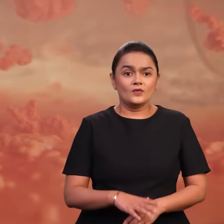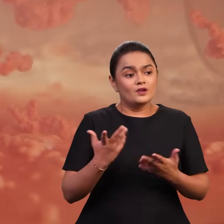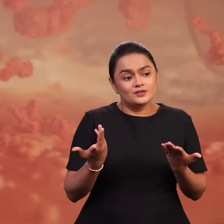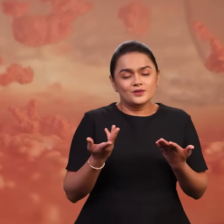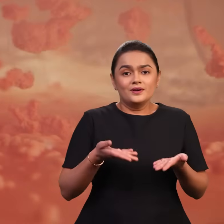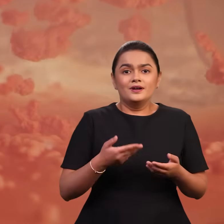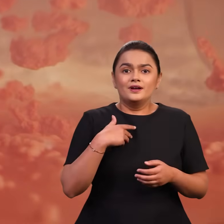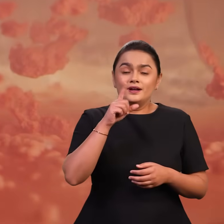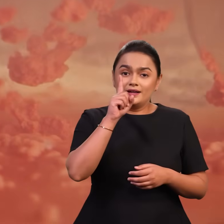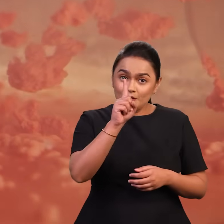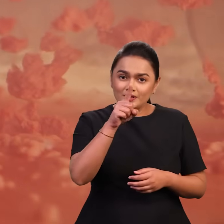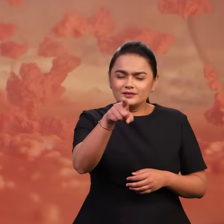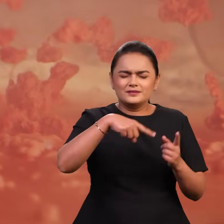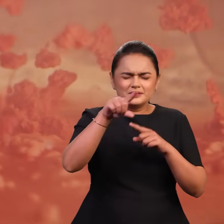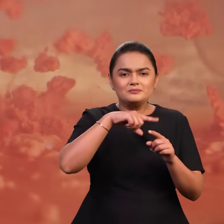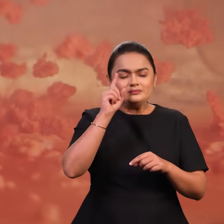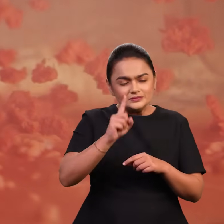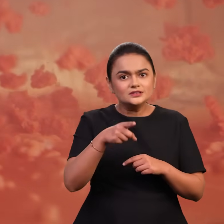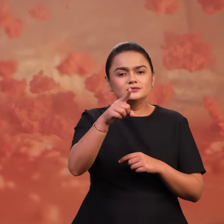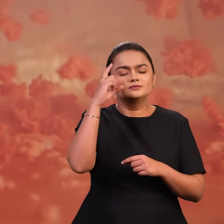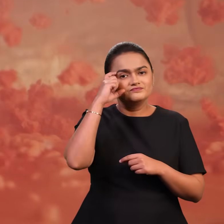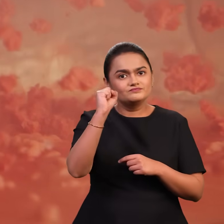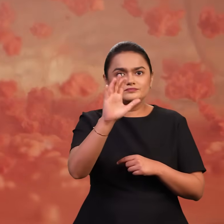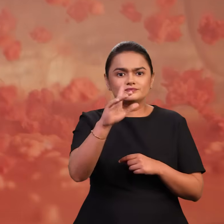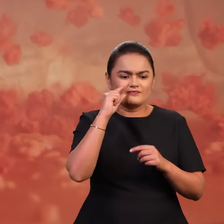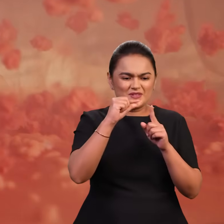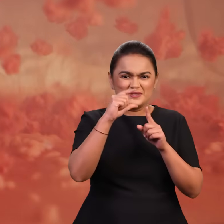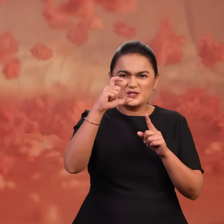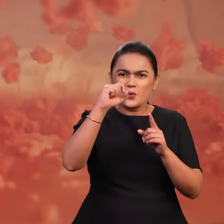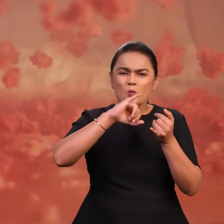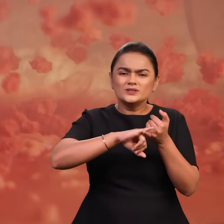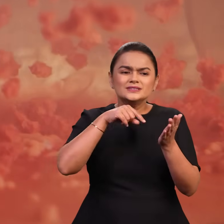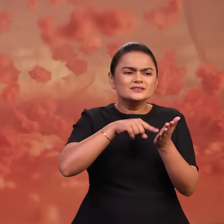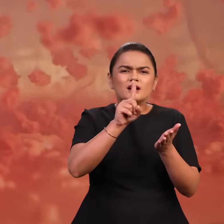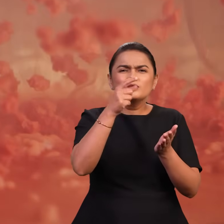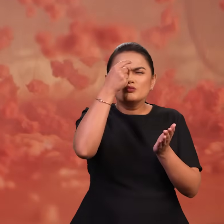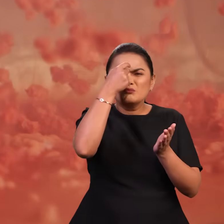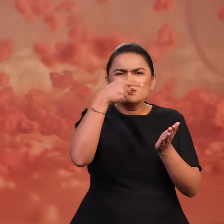So all in all please understand this. PCOS is such a problem